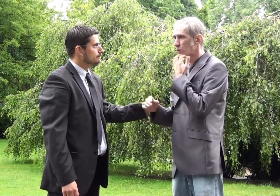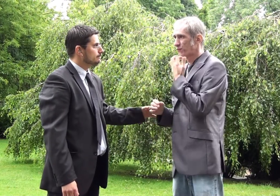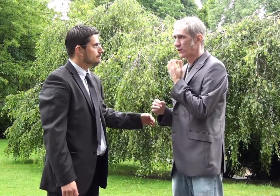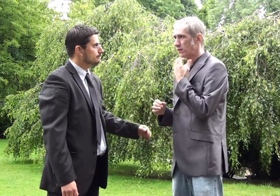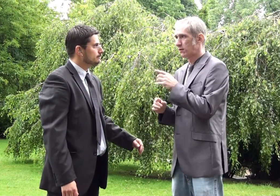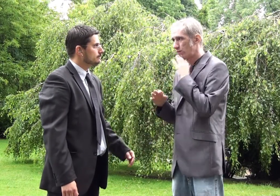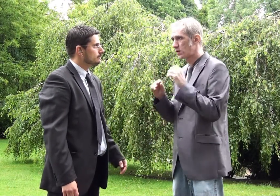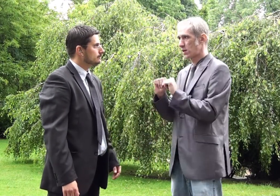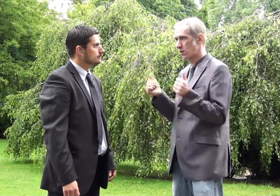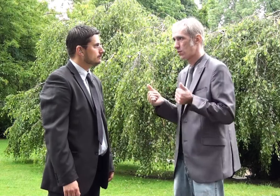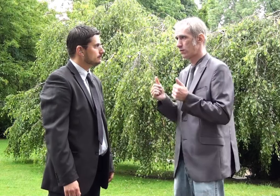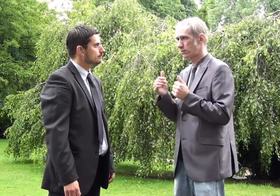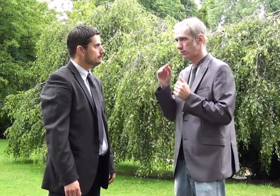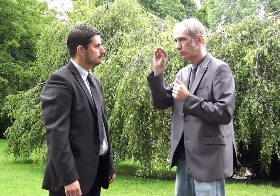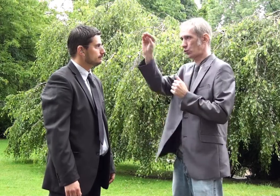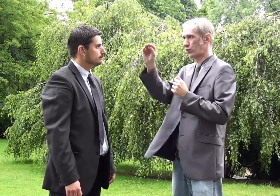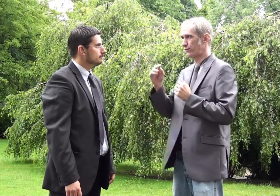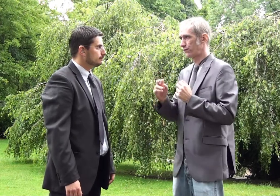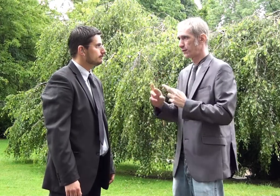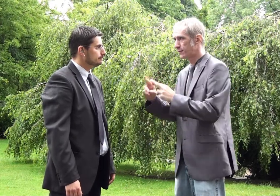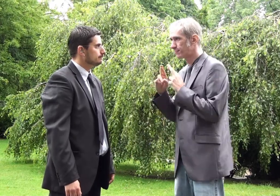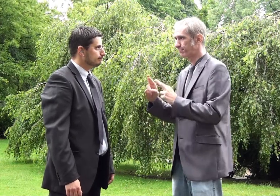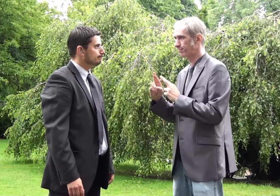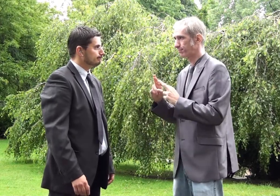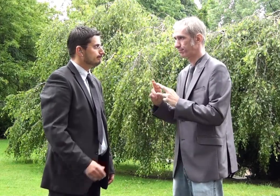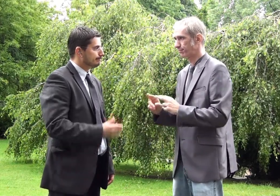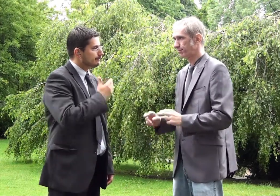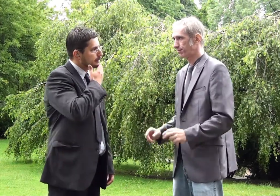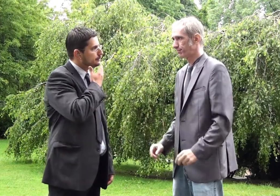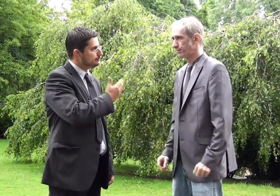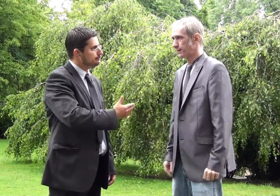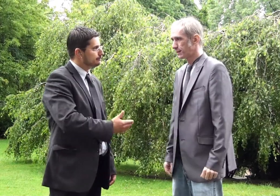Regardless I wish you good luck for the future. Thank you.